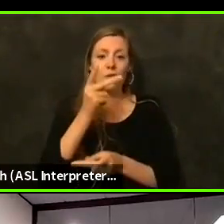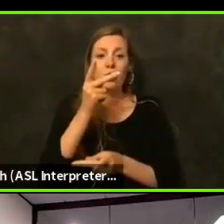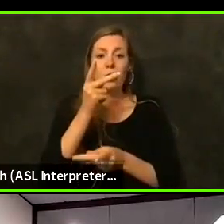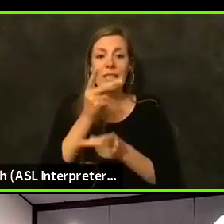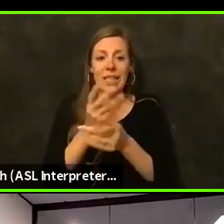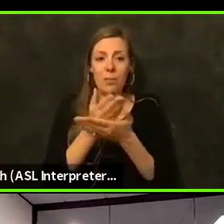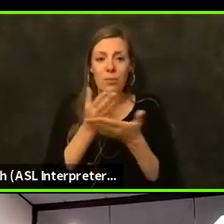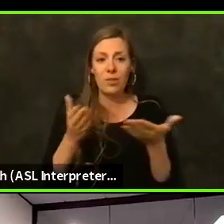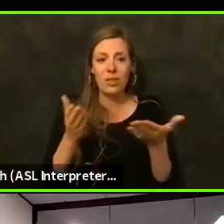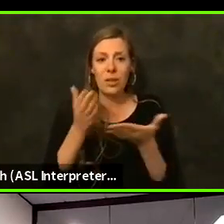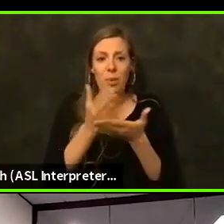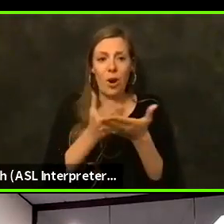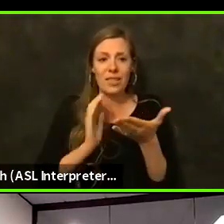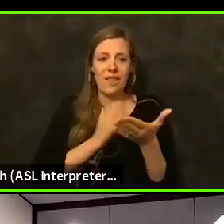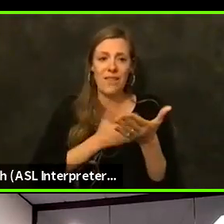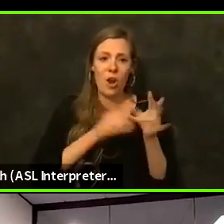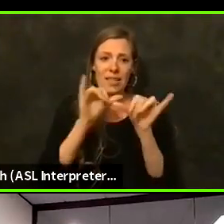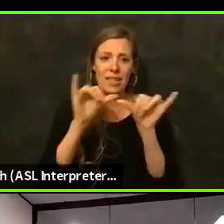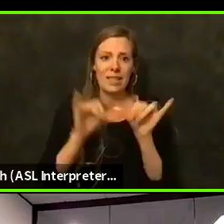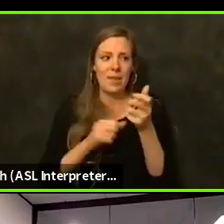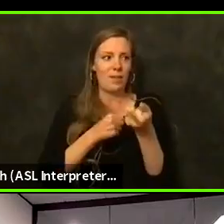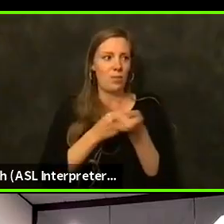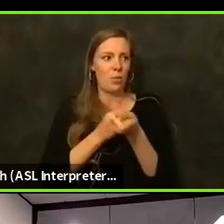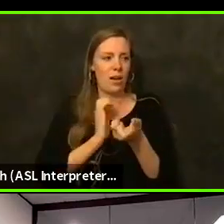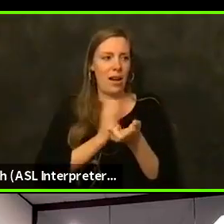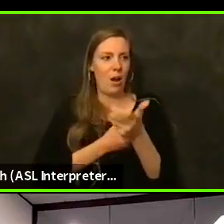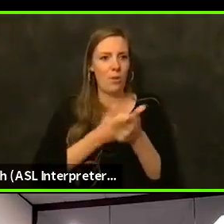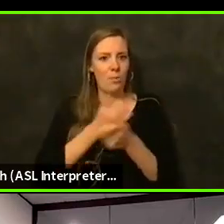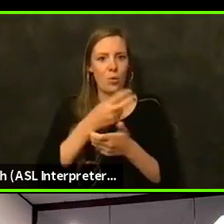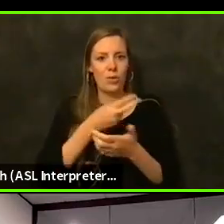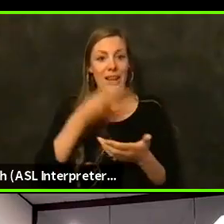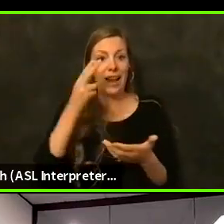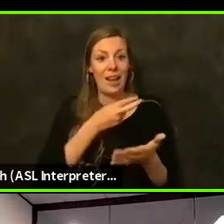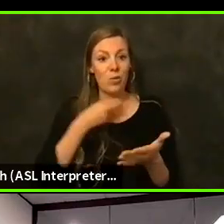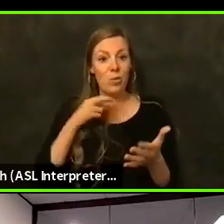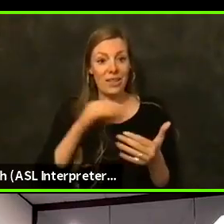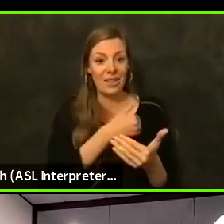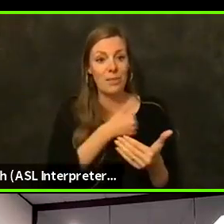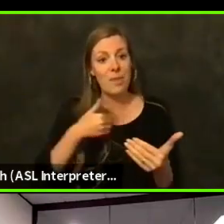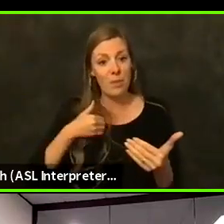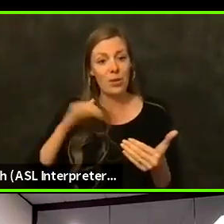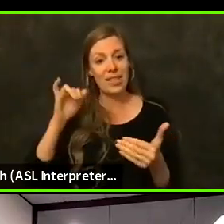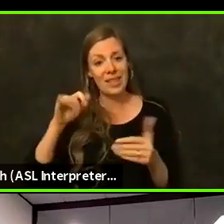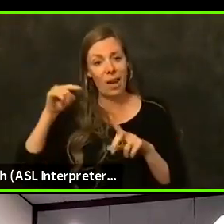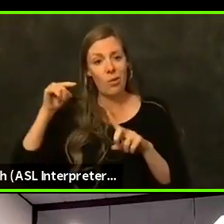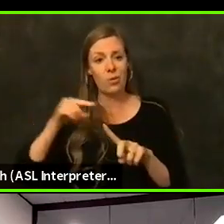system that have so supported our most vulnerable members of our community. And that's going to be really our role going forward.